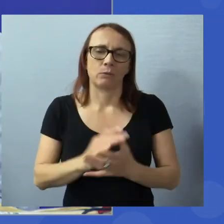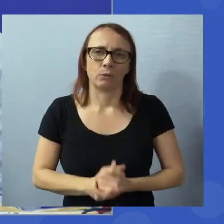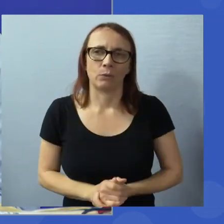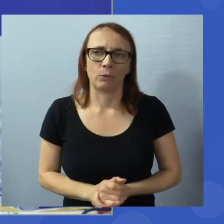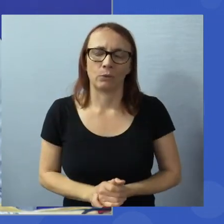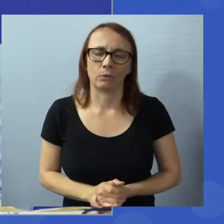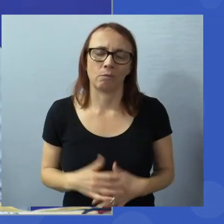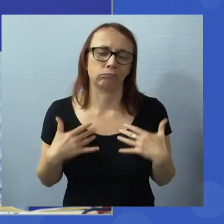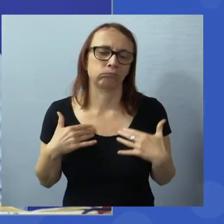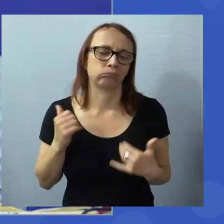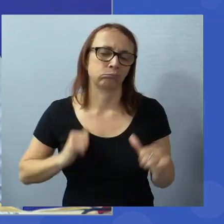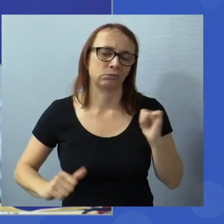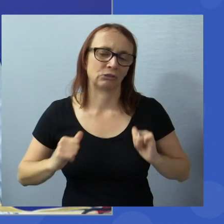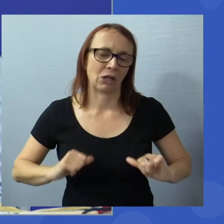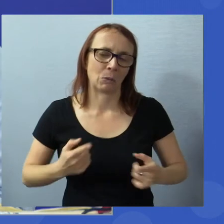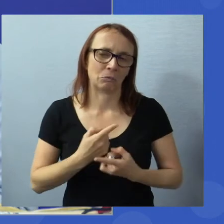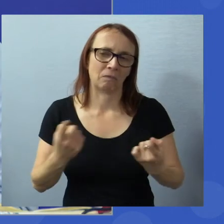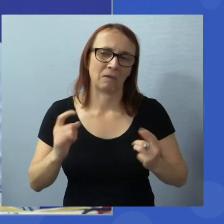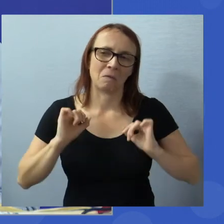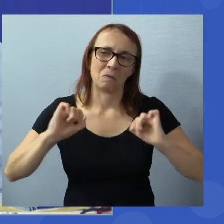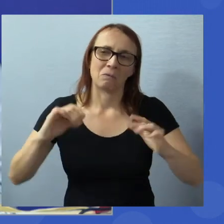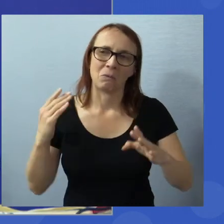proud of the work that you've done and really energized for thinking now about